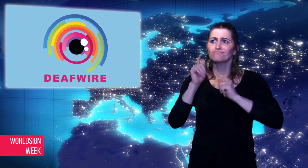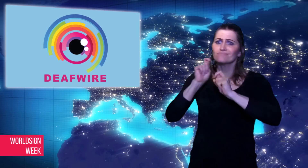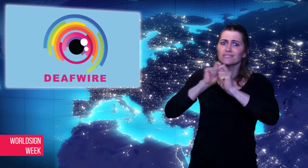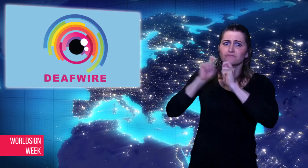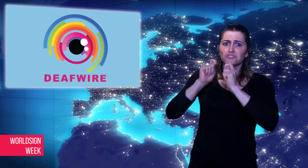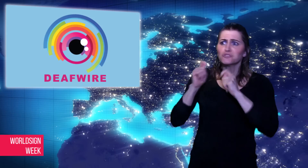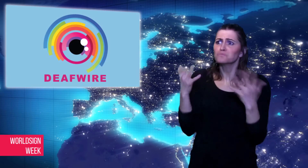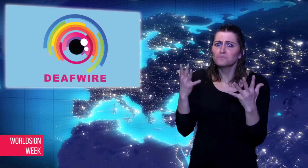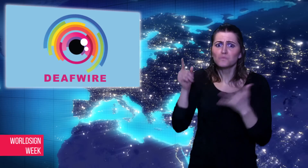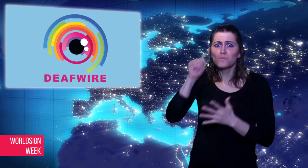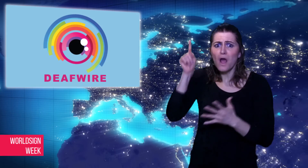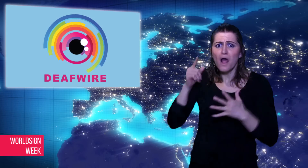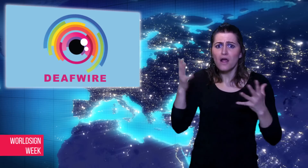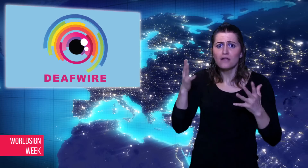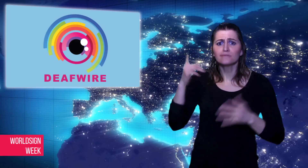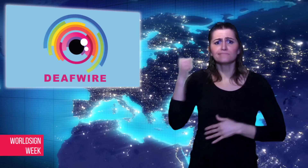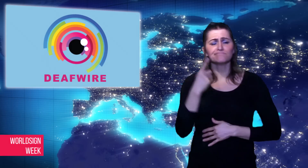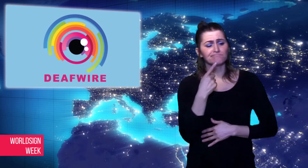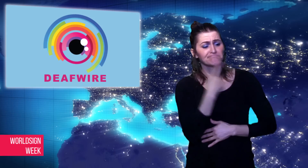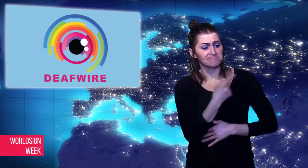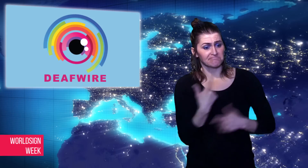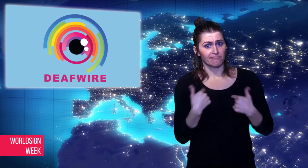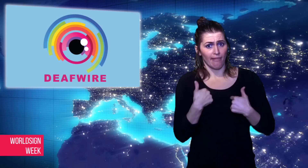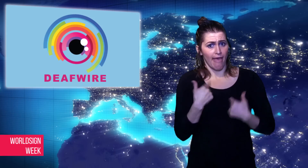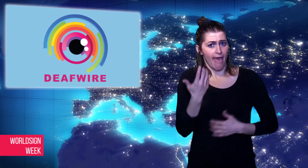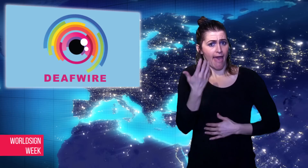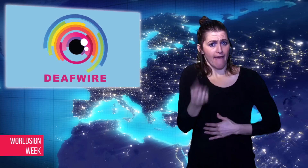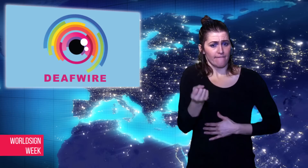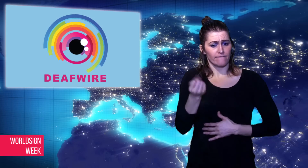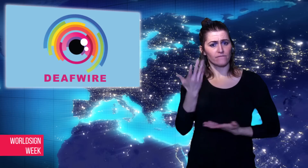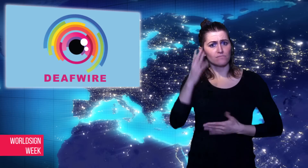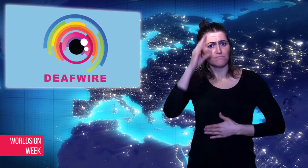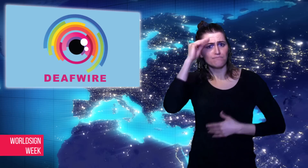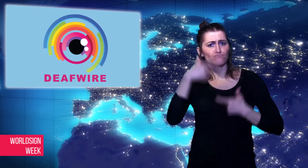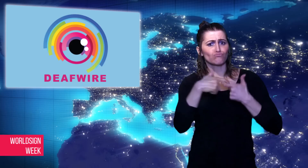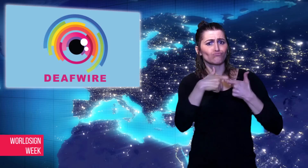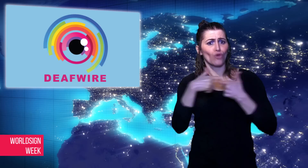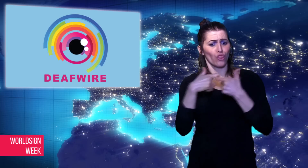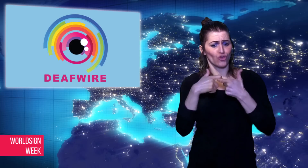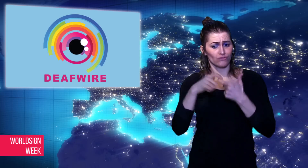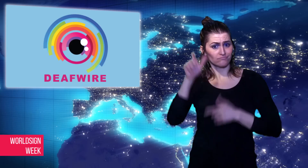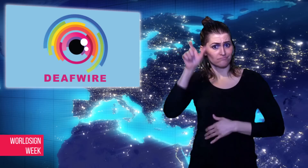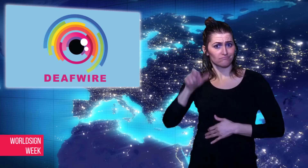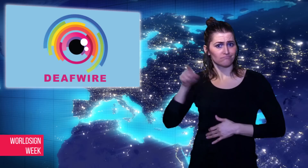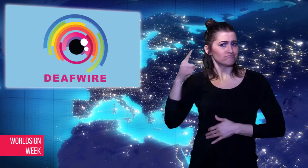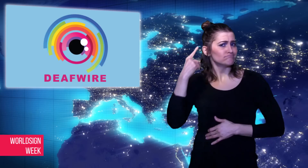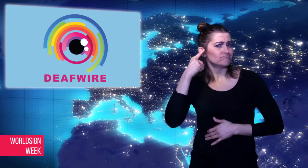want to act deaf for a year. So I ain't